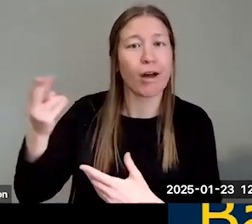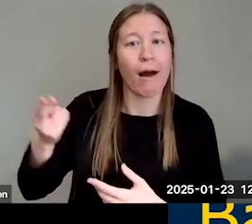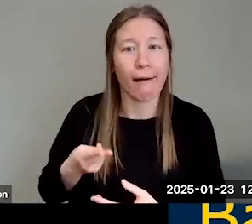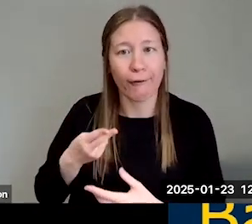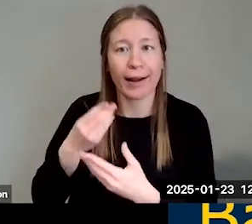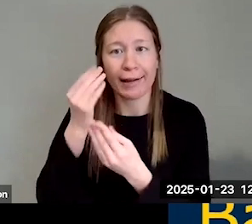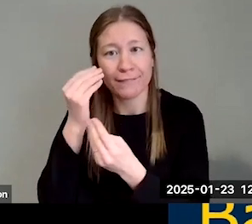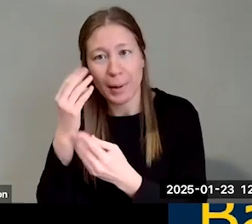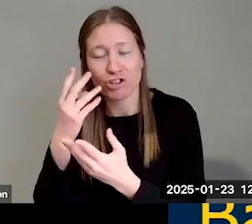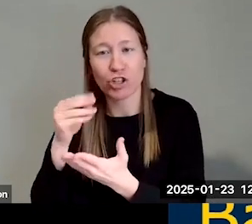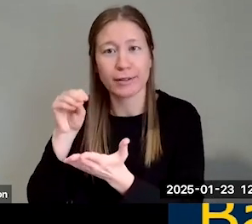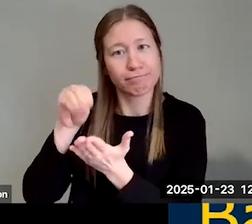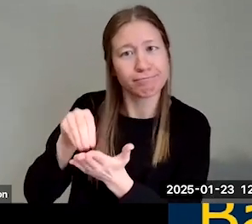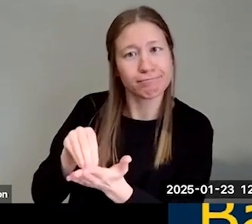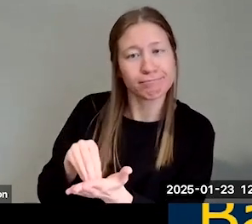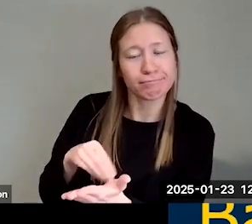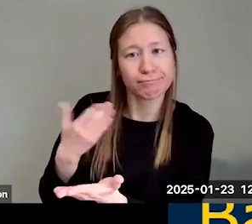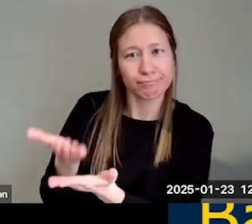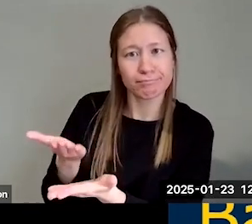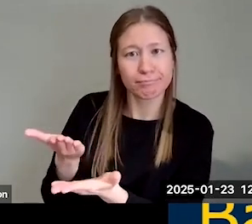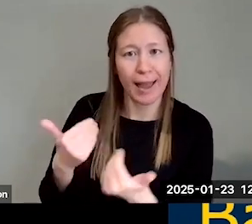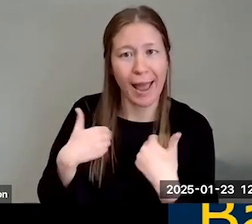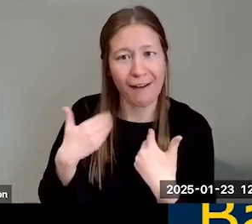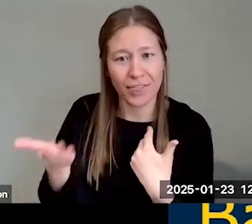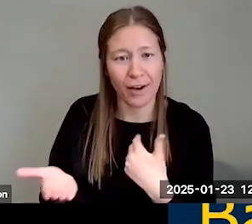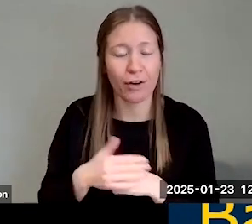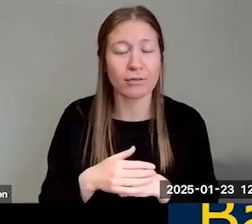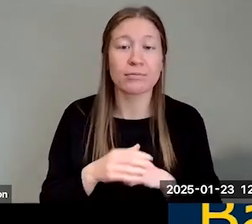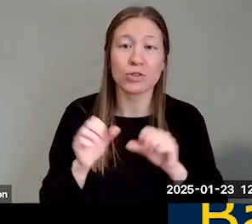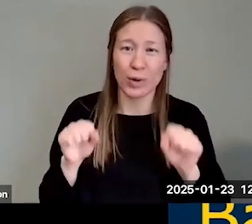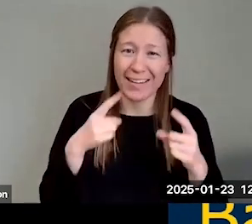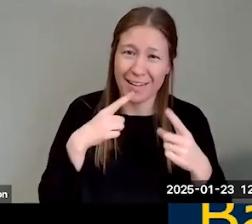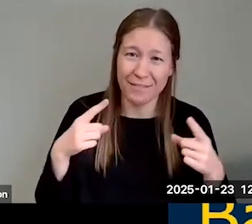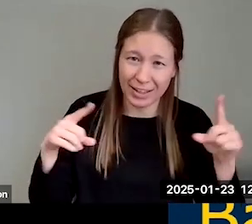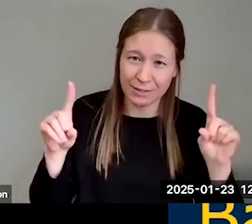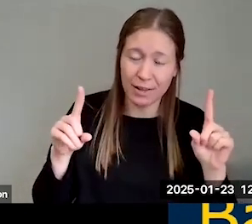that you can effectively inform people about resources and processes,